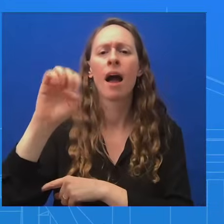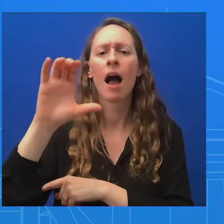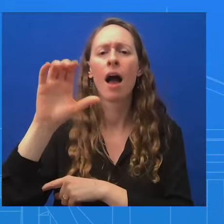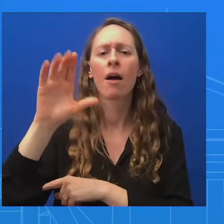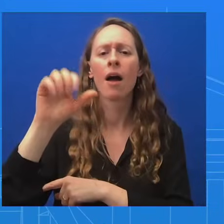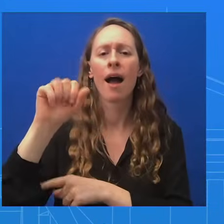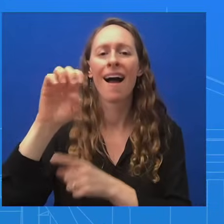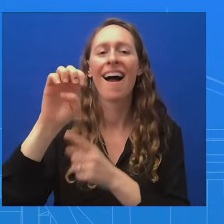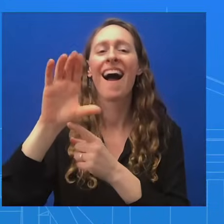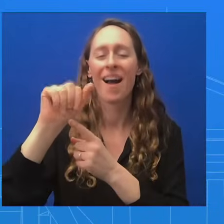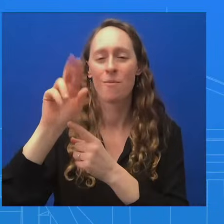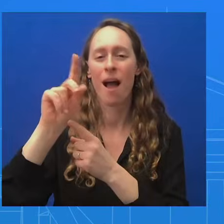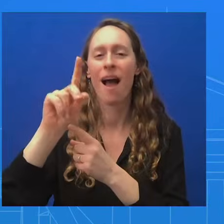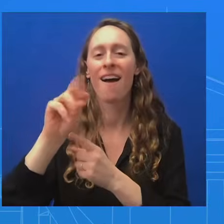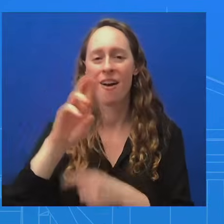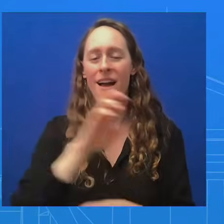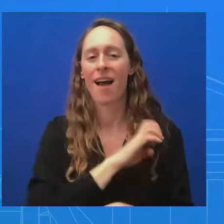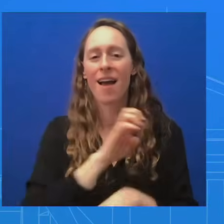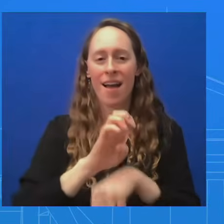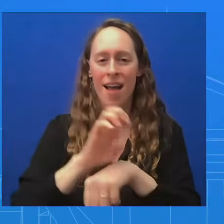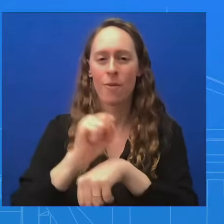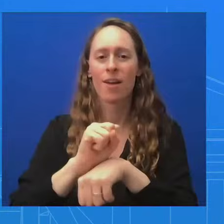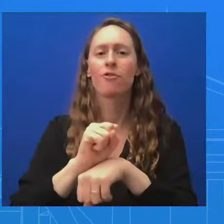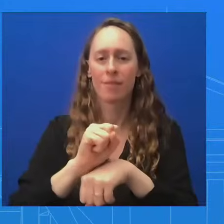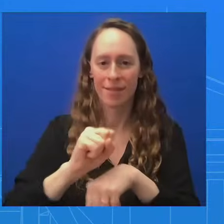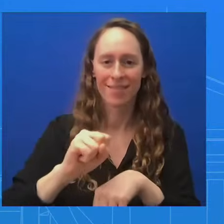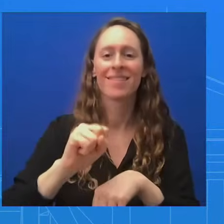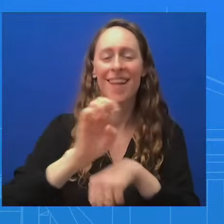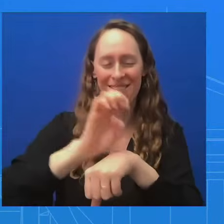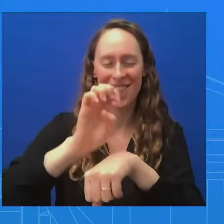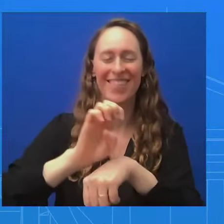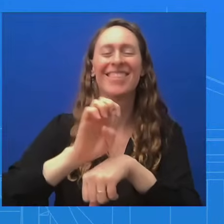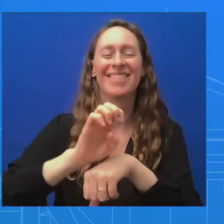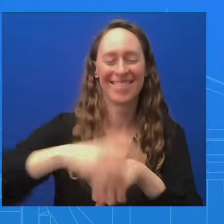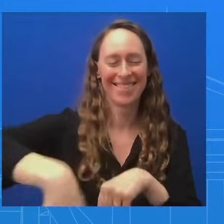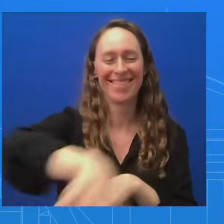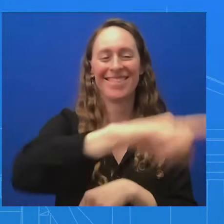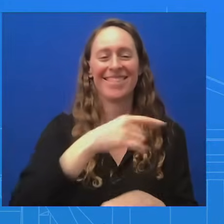Ms. Jean-Pierre: Go ahead, in the back. The Press: All right. Thank you, Karine. Thank you, John. Two questions.